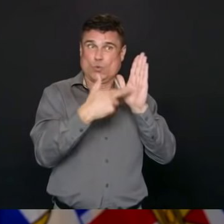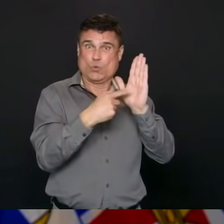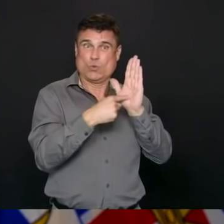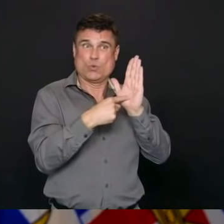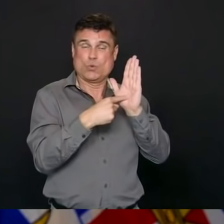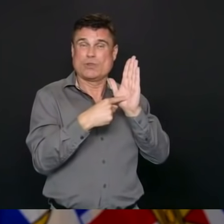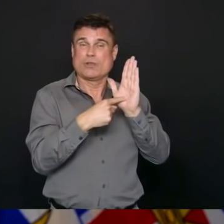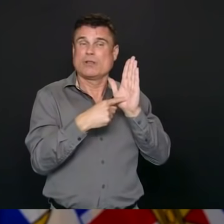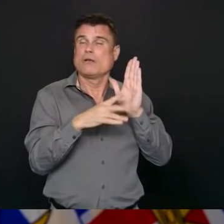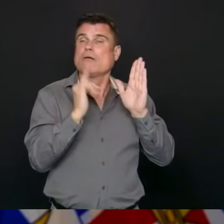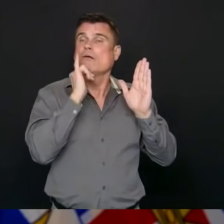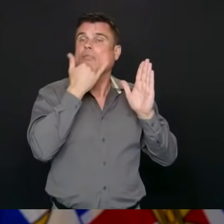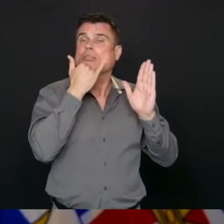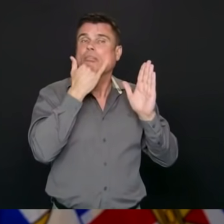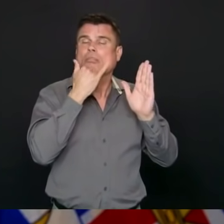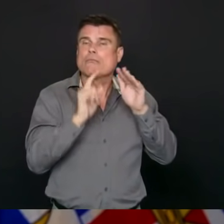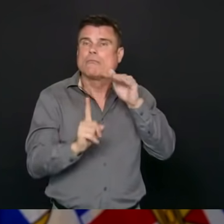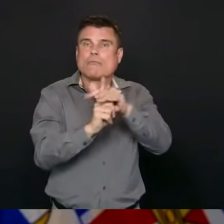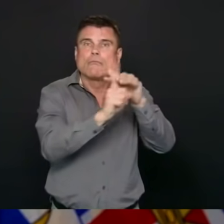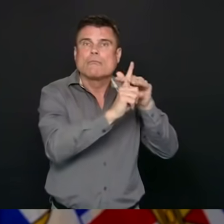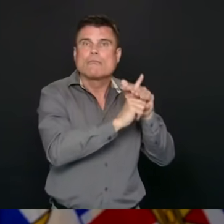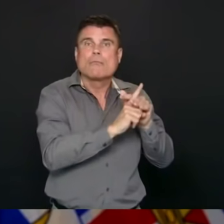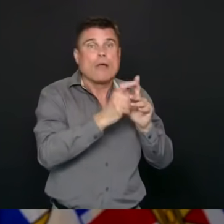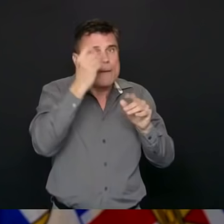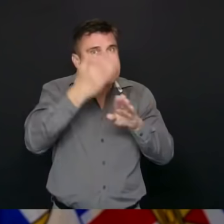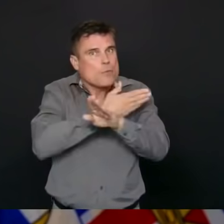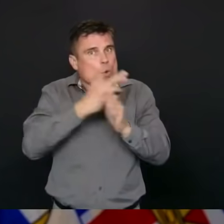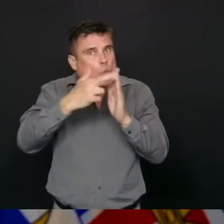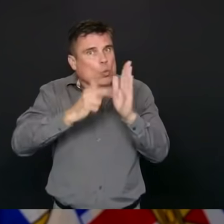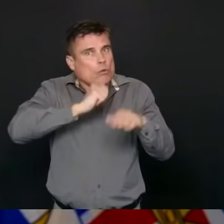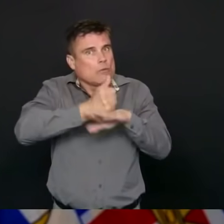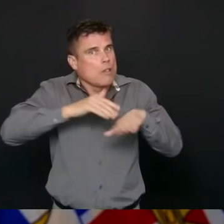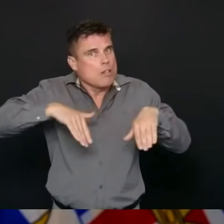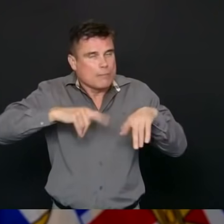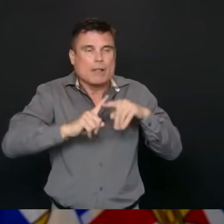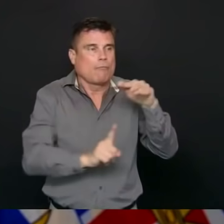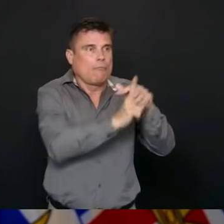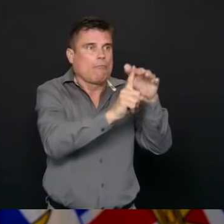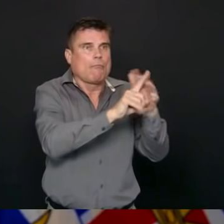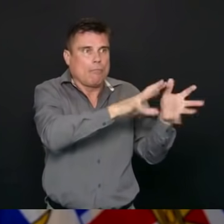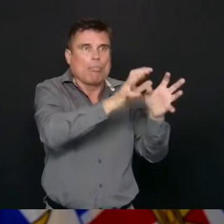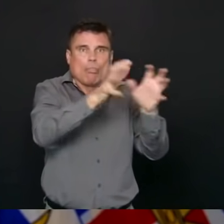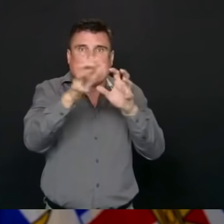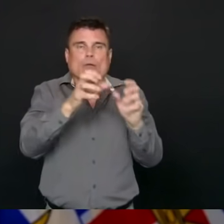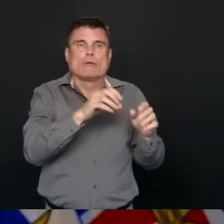know the virus can take off. Often it is young people who may not realise they are infected or may have